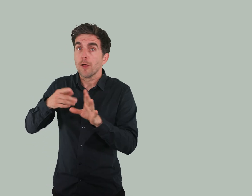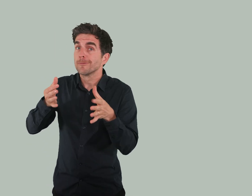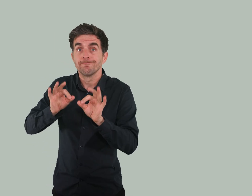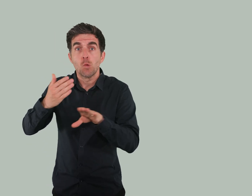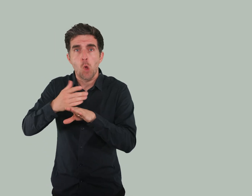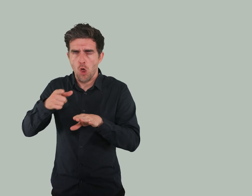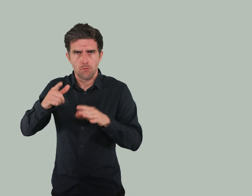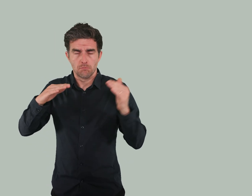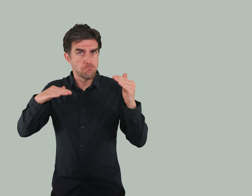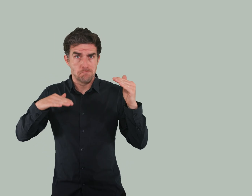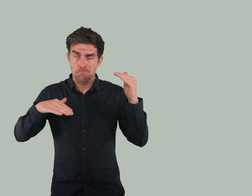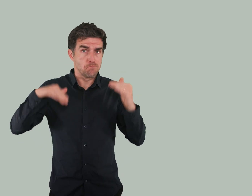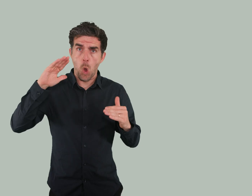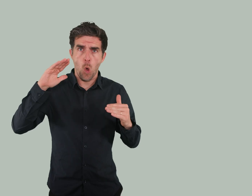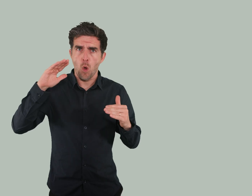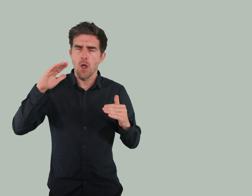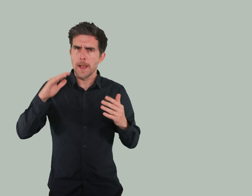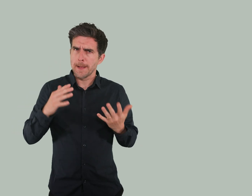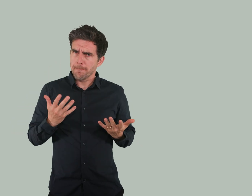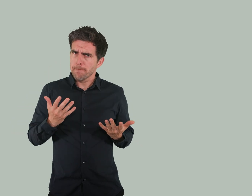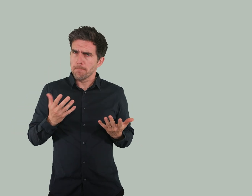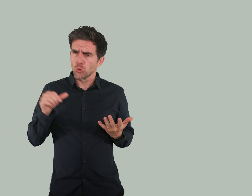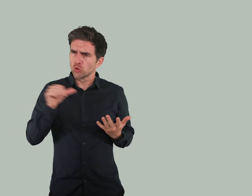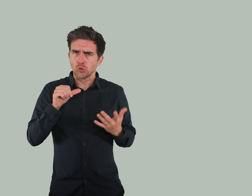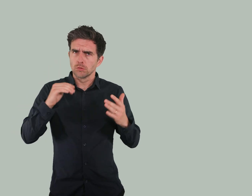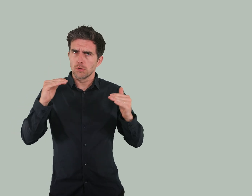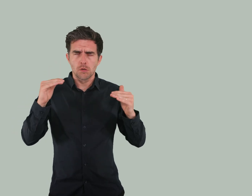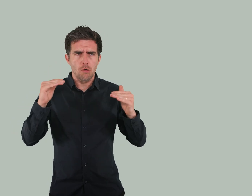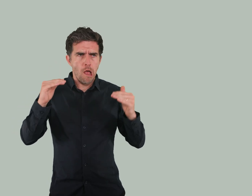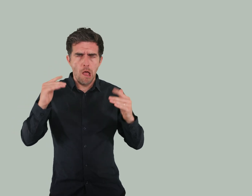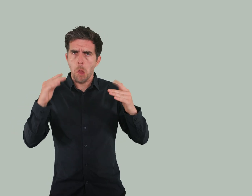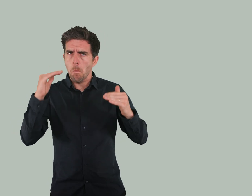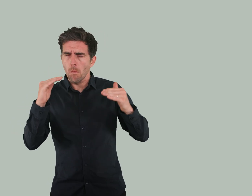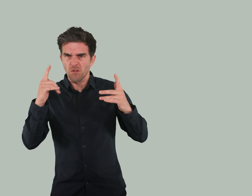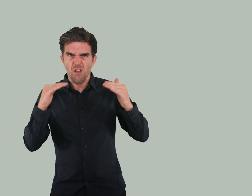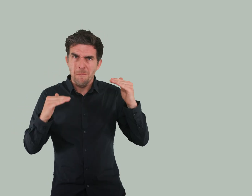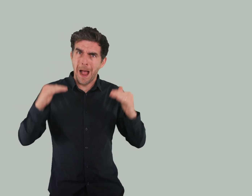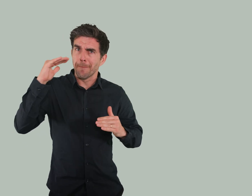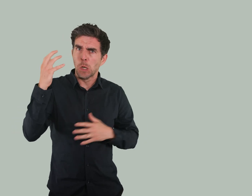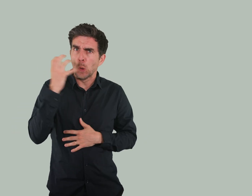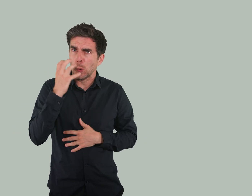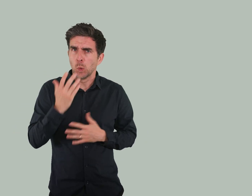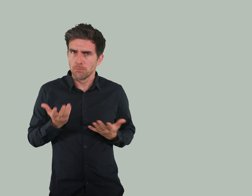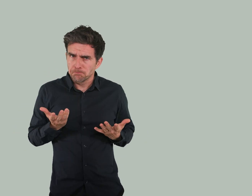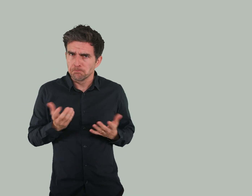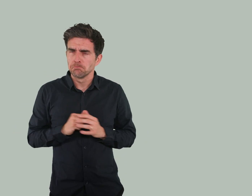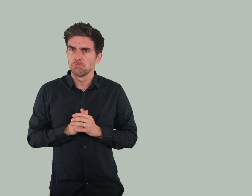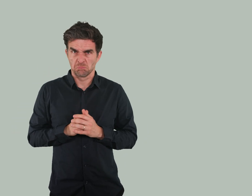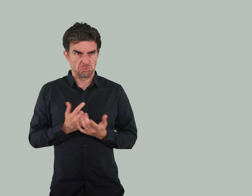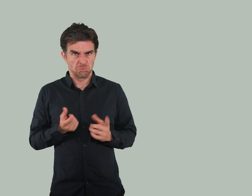than the level of vacancies alone would lead us to expect.